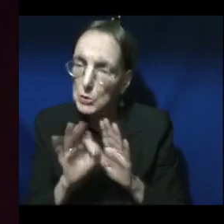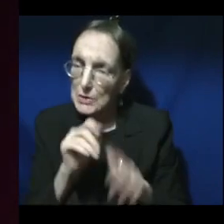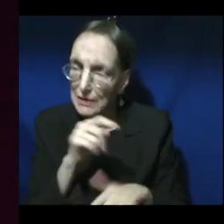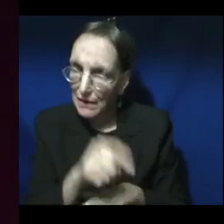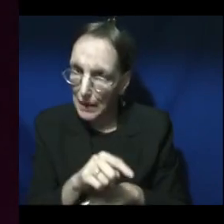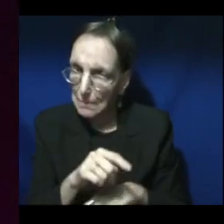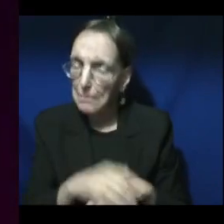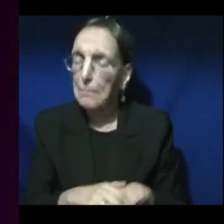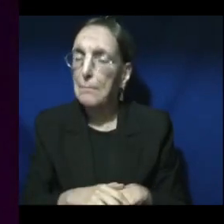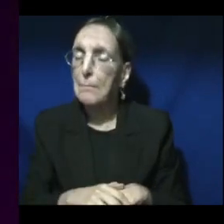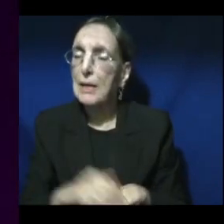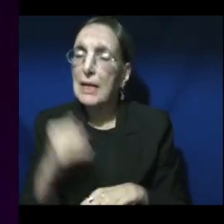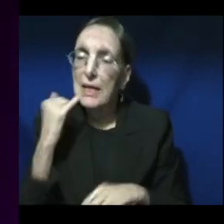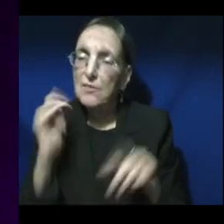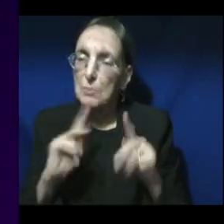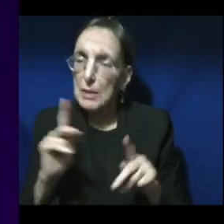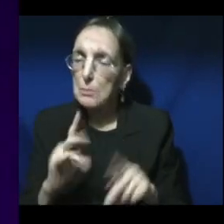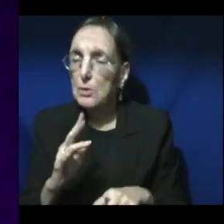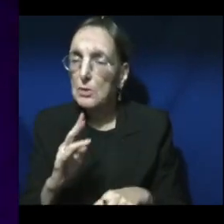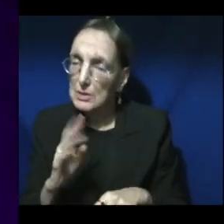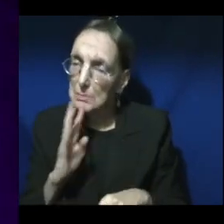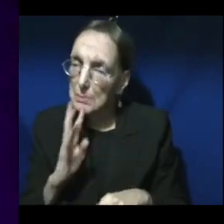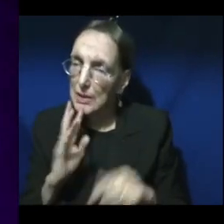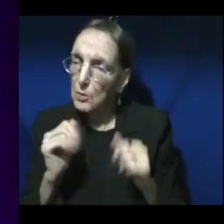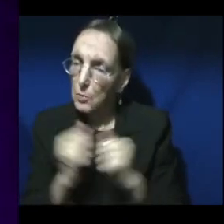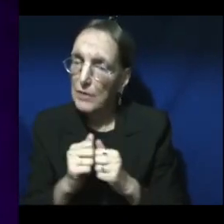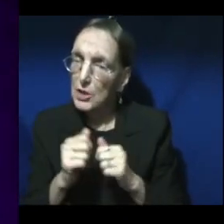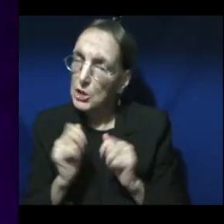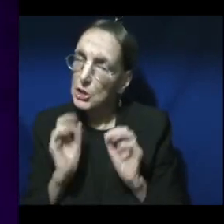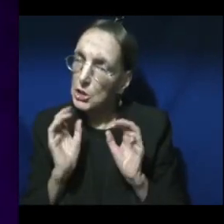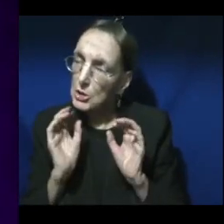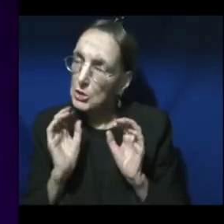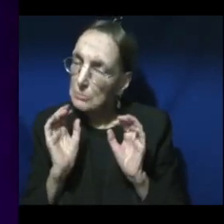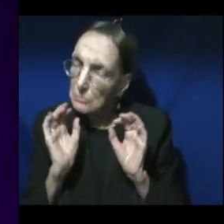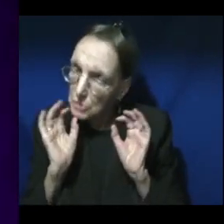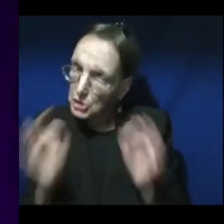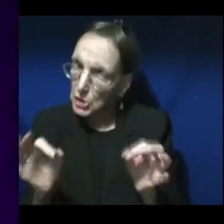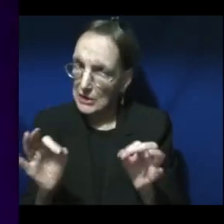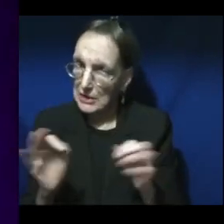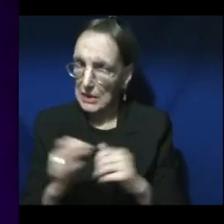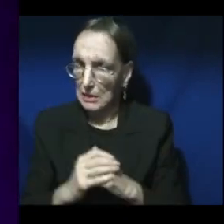it’s a lot harder not to believe they’re right, because they seem so convinced of it themselves.